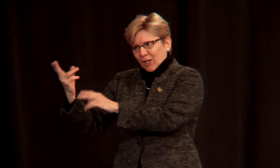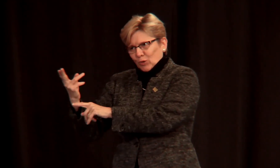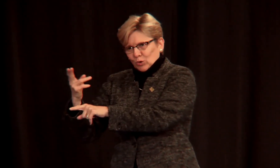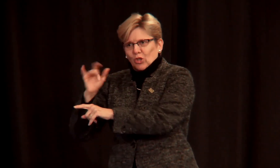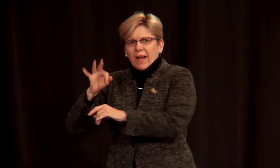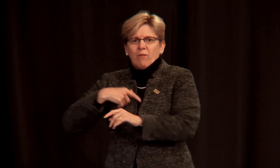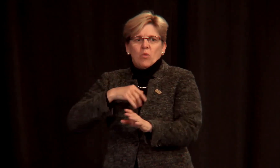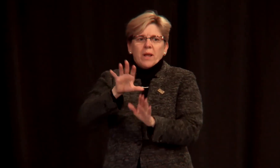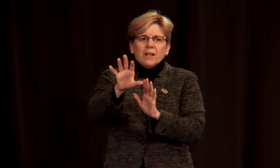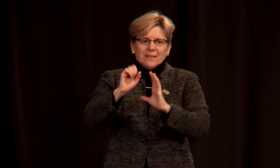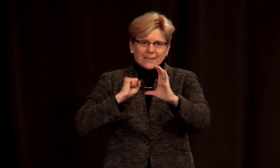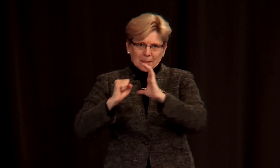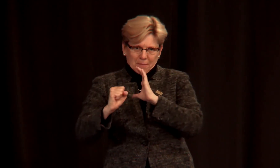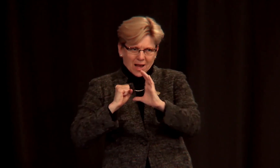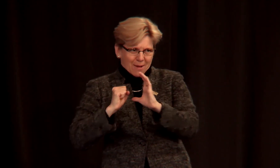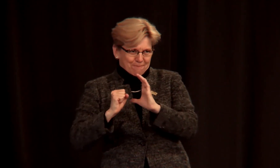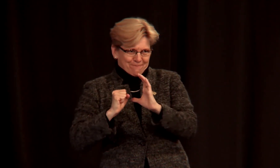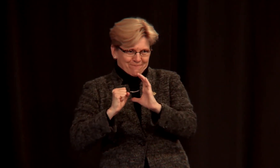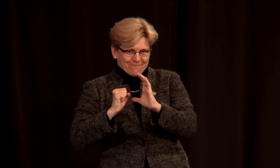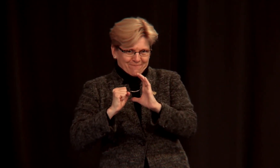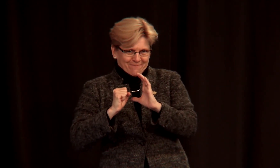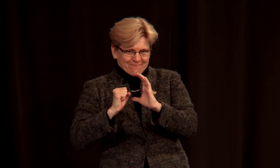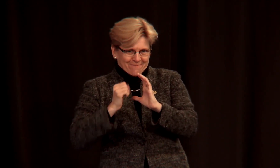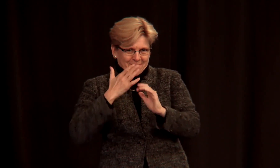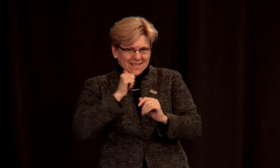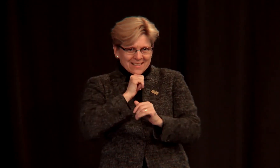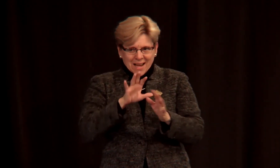and it's best not to ride the line because that's not a language.